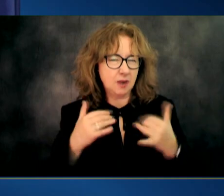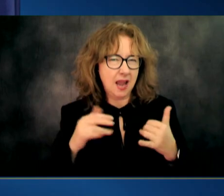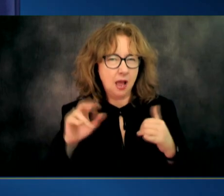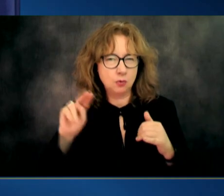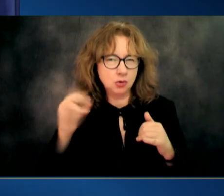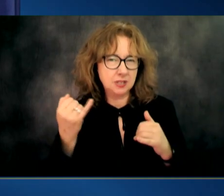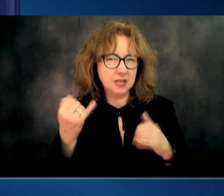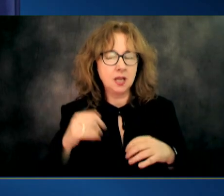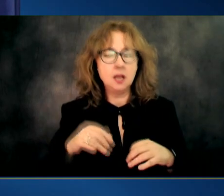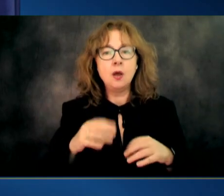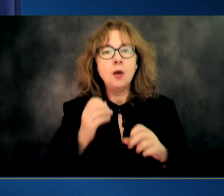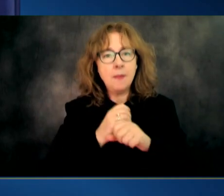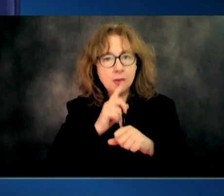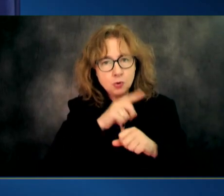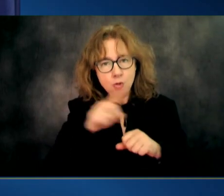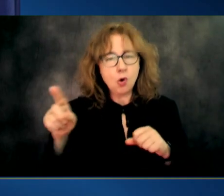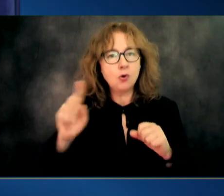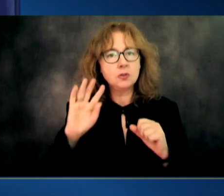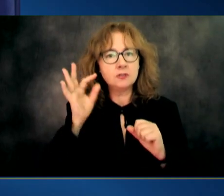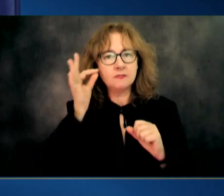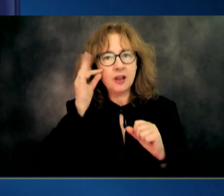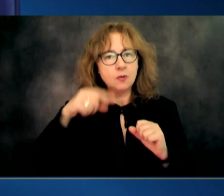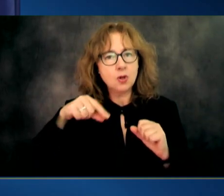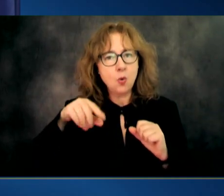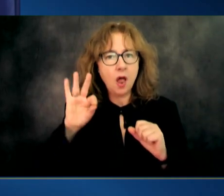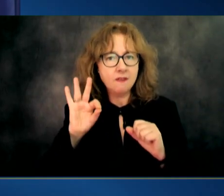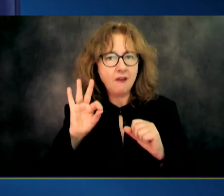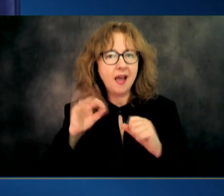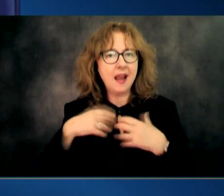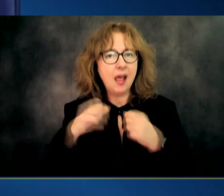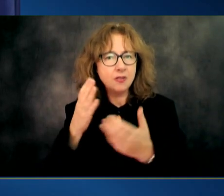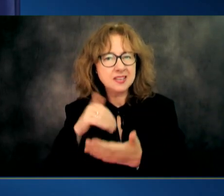health centers have the capacity to serve the patients that are walking